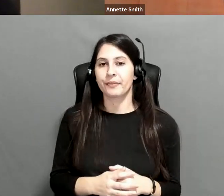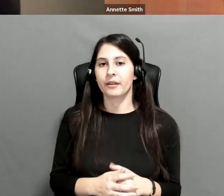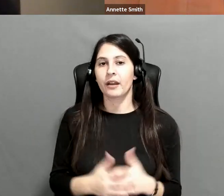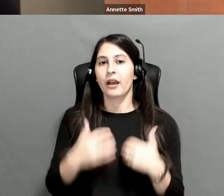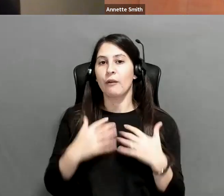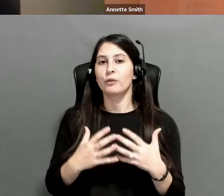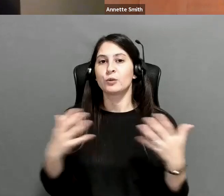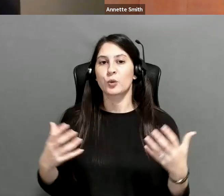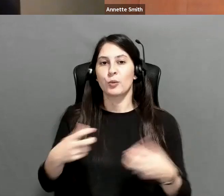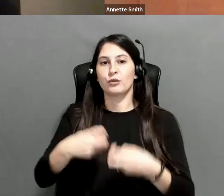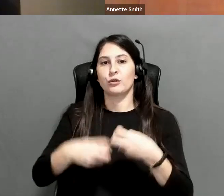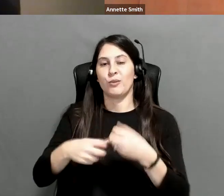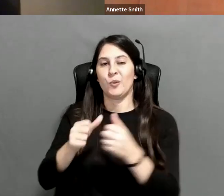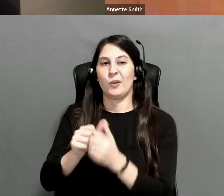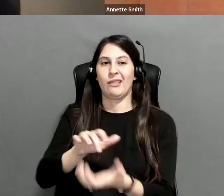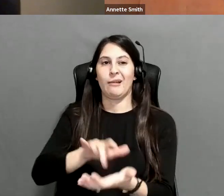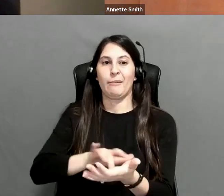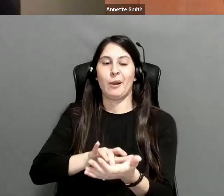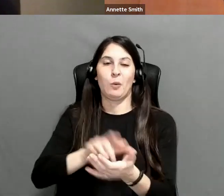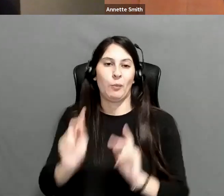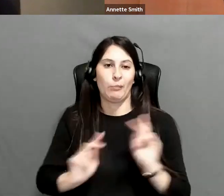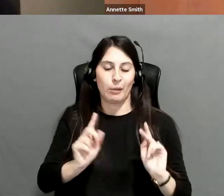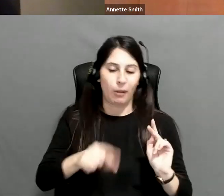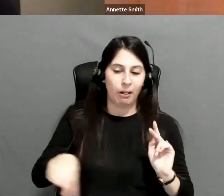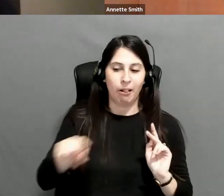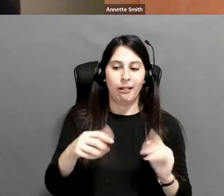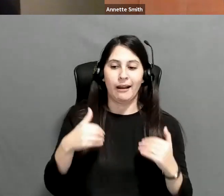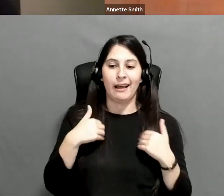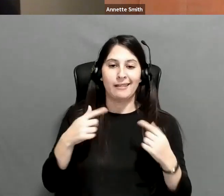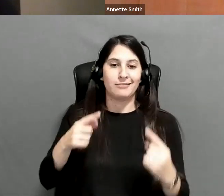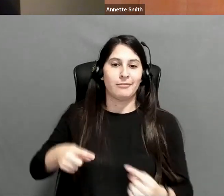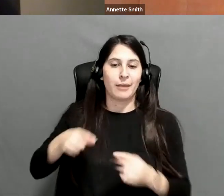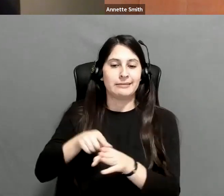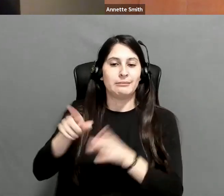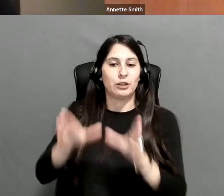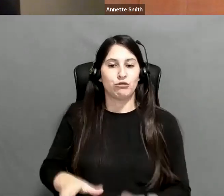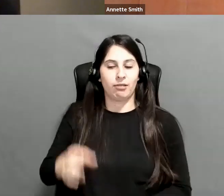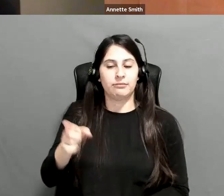We can do that for you. Not a problem. Thank you. Okay.